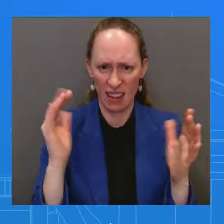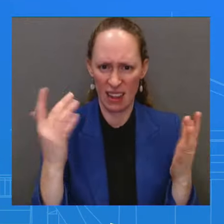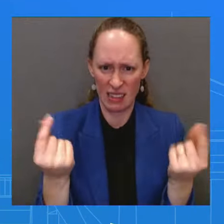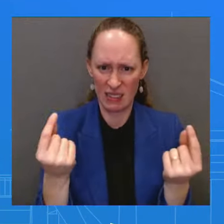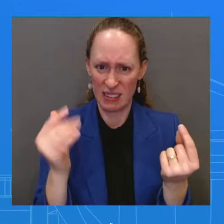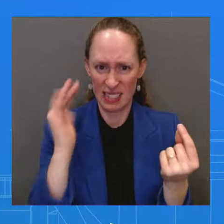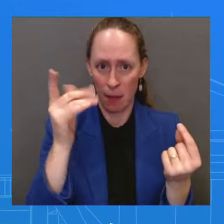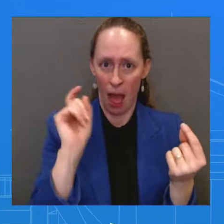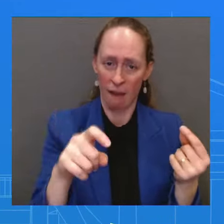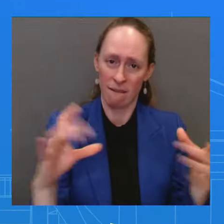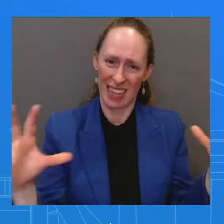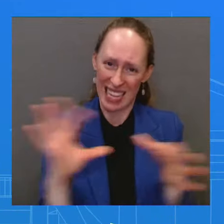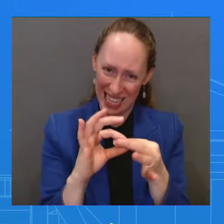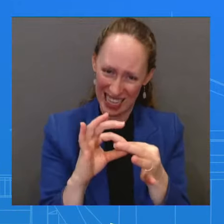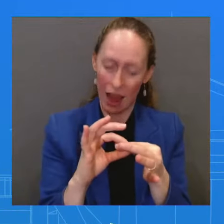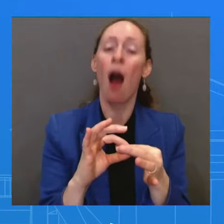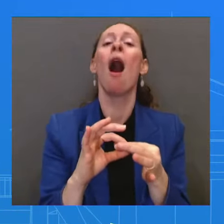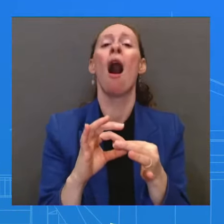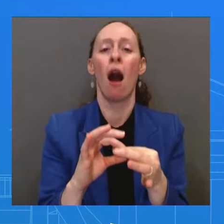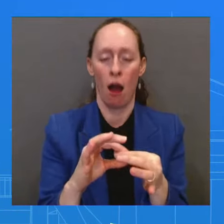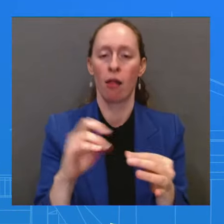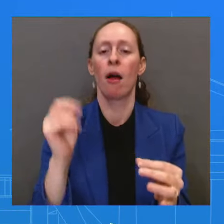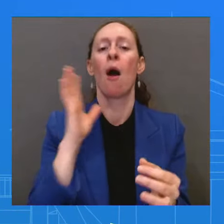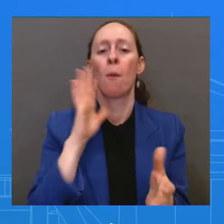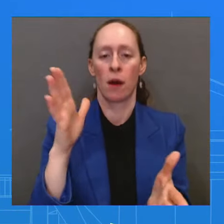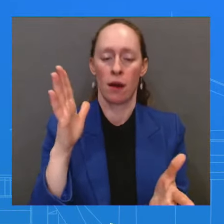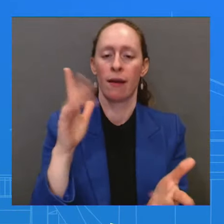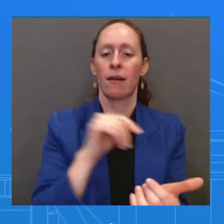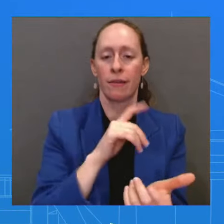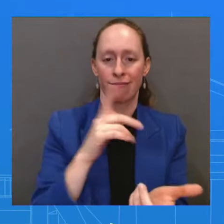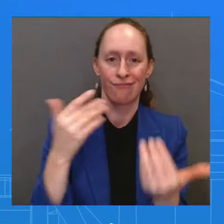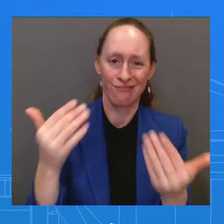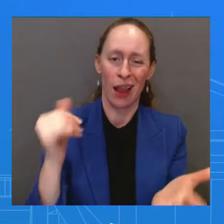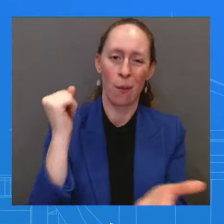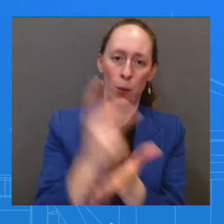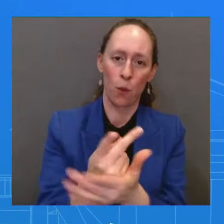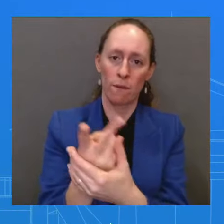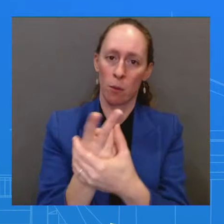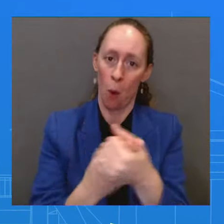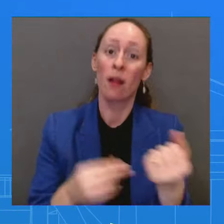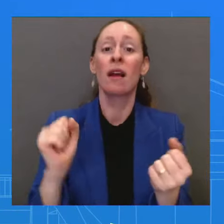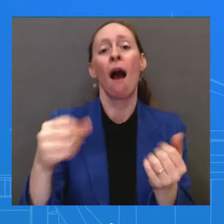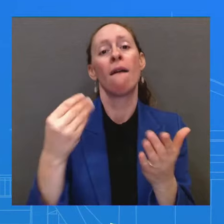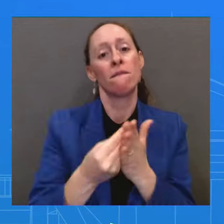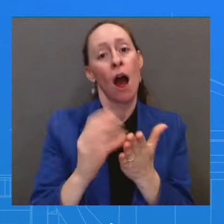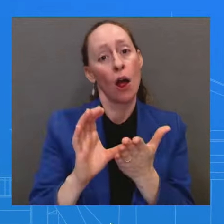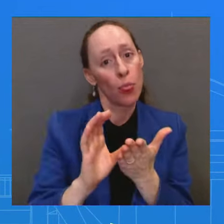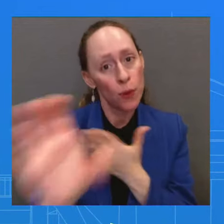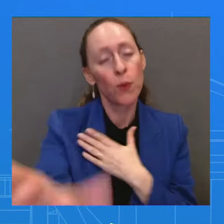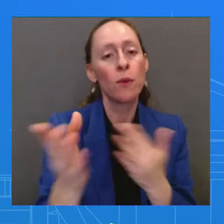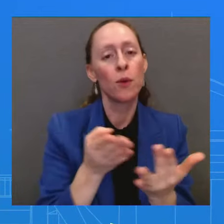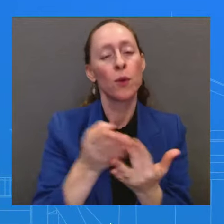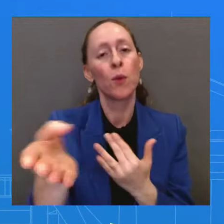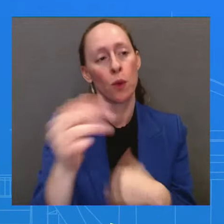we've talked about this a little bit earlier in the week. The President -- and we believe this, and we've seen this, and the President has done -- has taken action